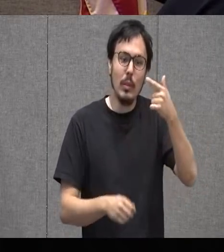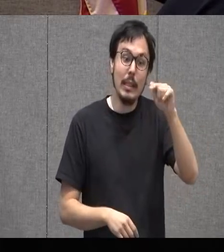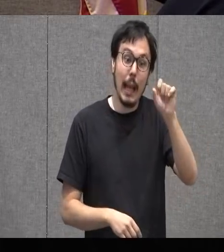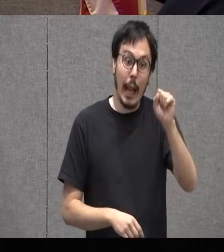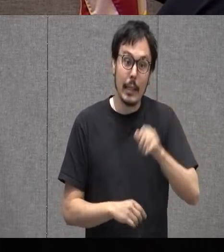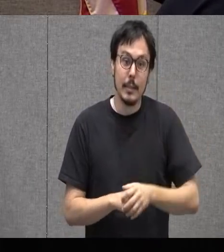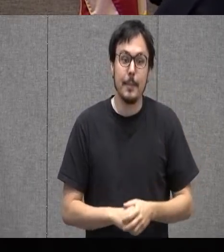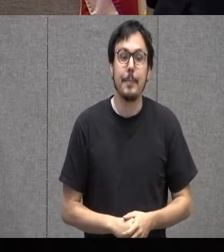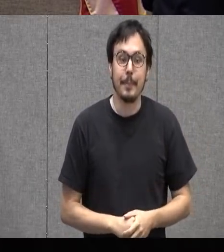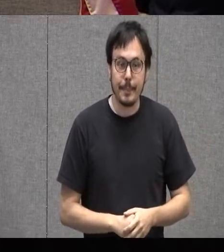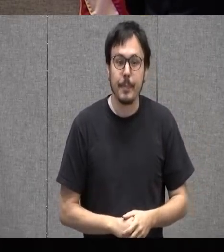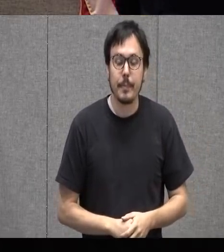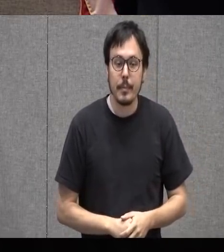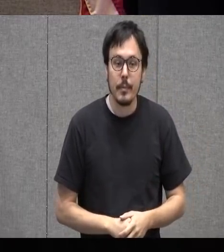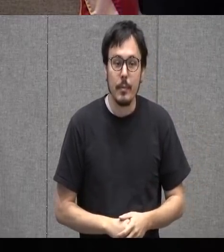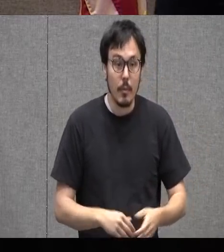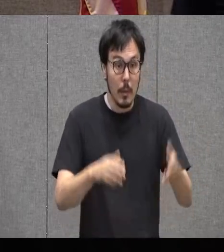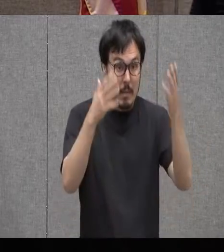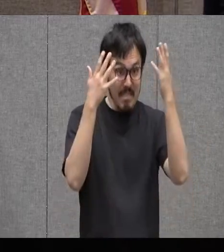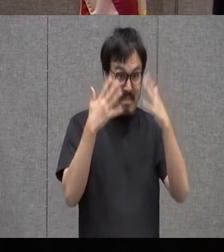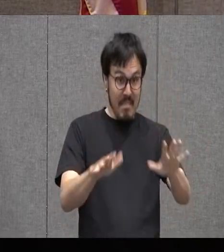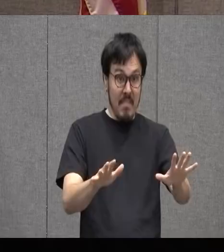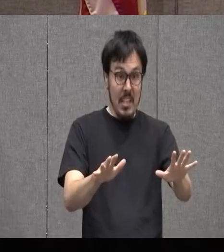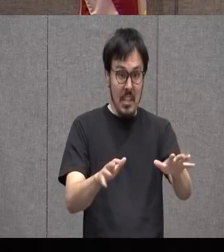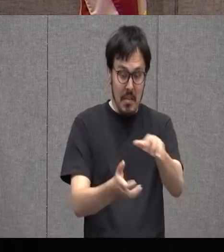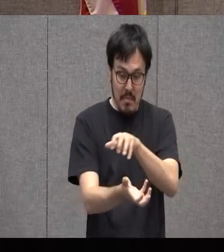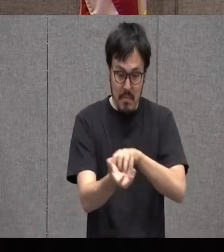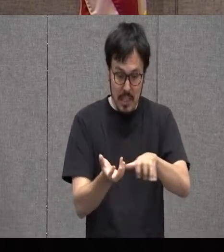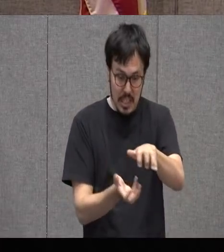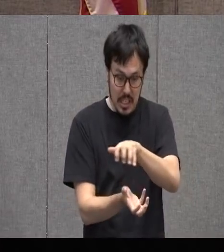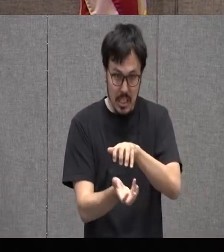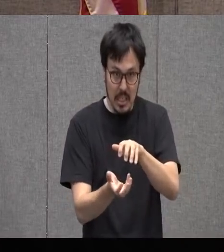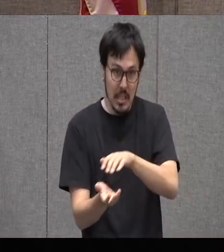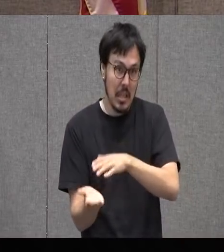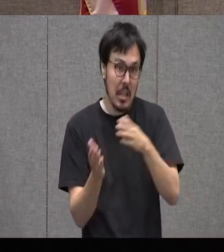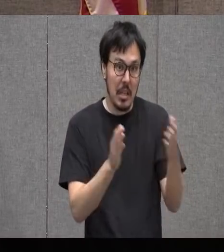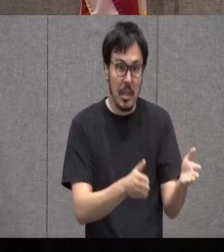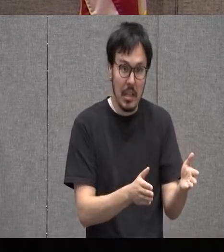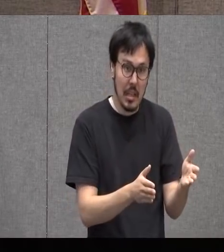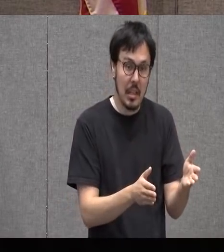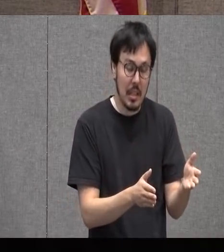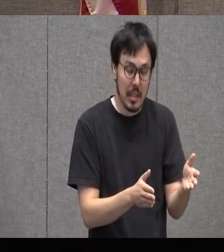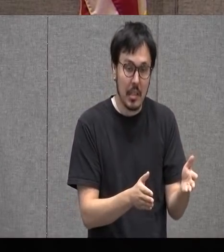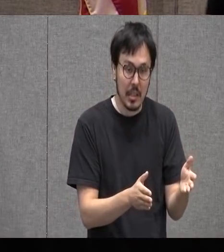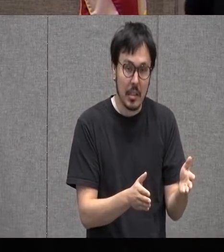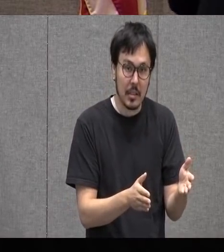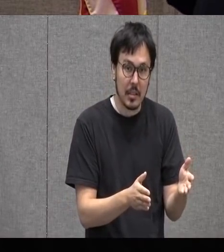And after my investigation when I saw all of my baking soda mixed with the vinegar,